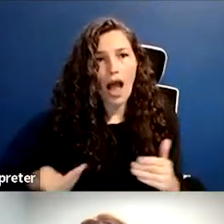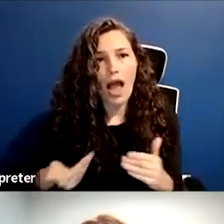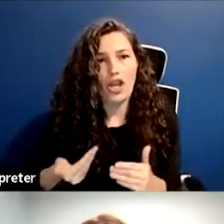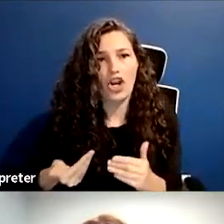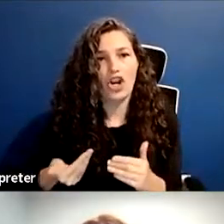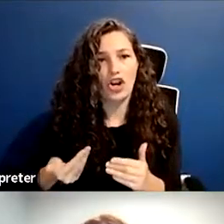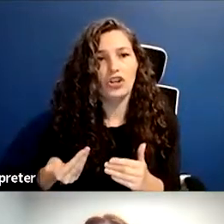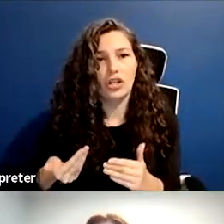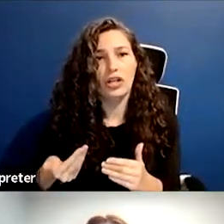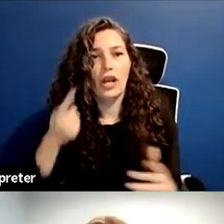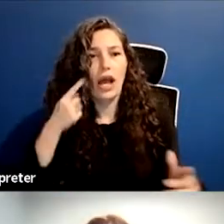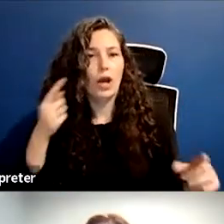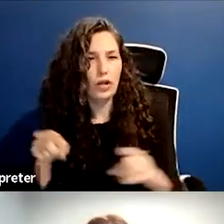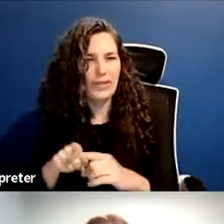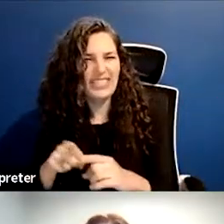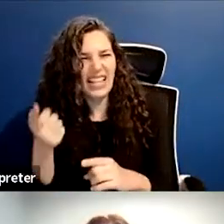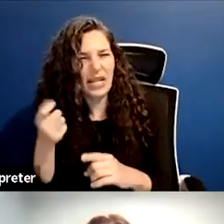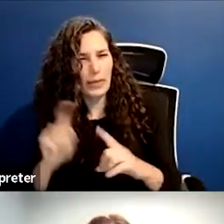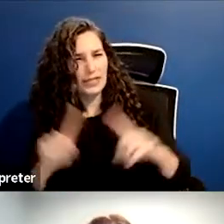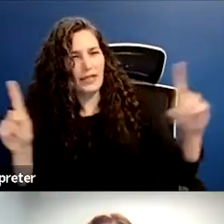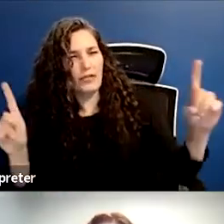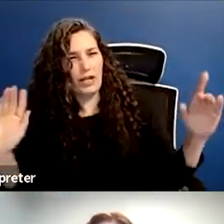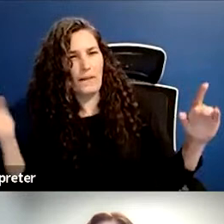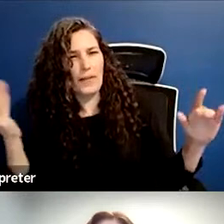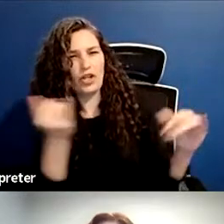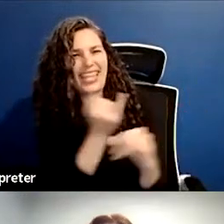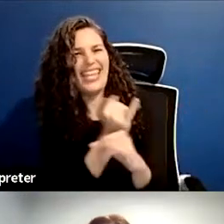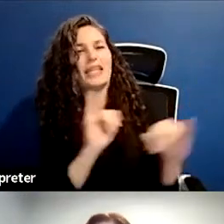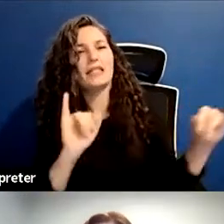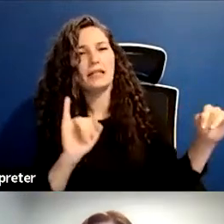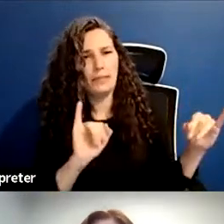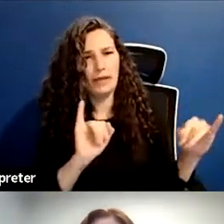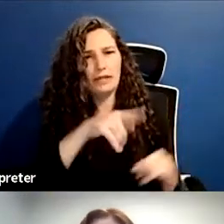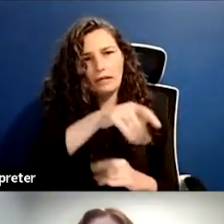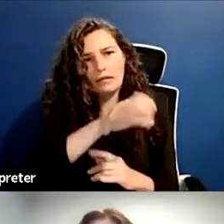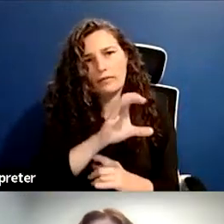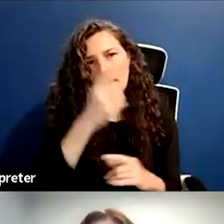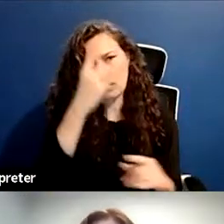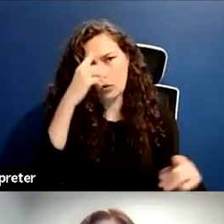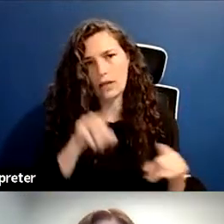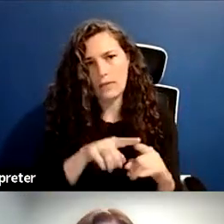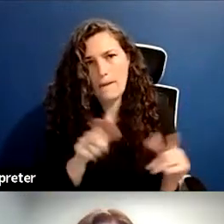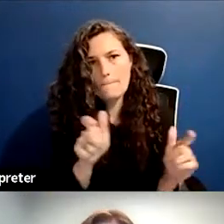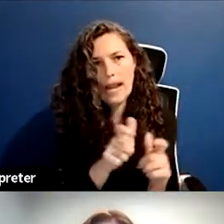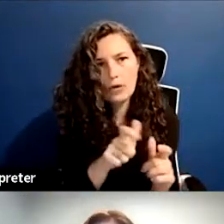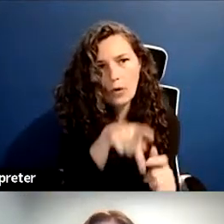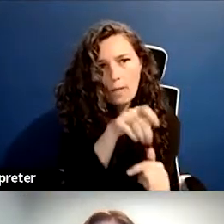or the MicroPod because it's a negotiated agreement with a company that is a direct signatory.